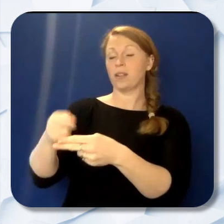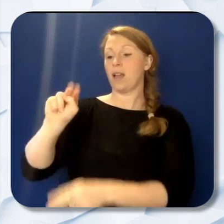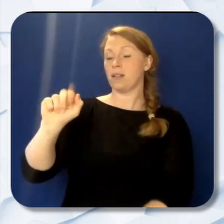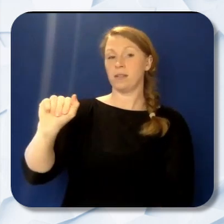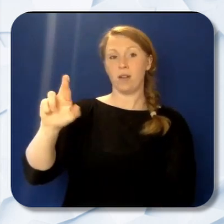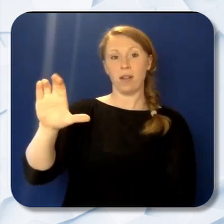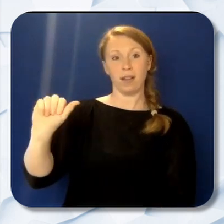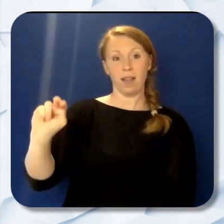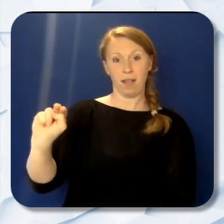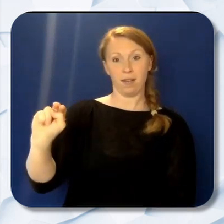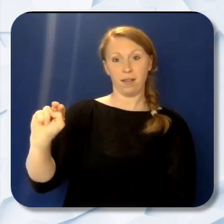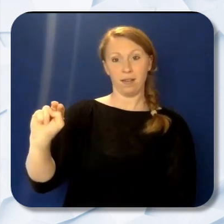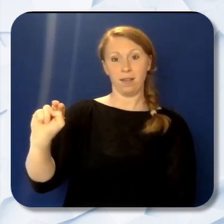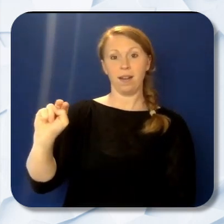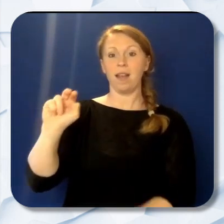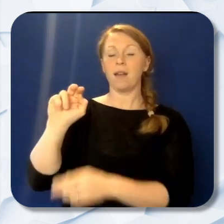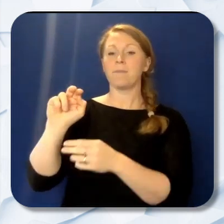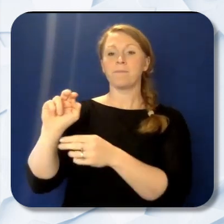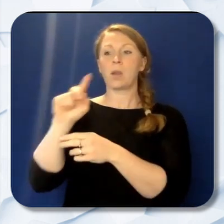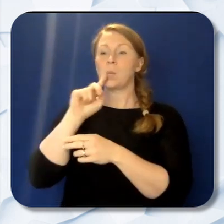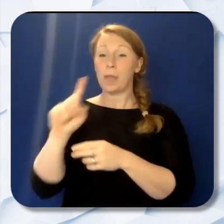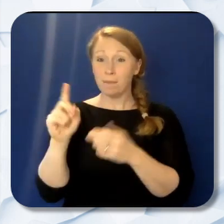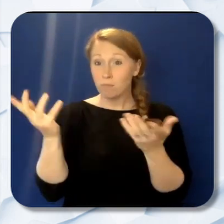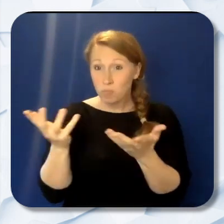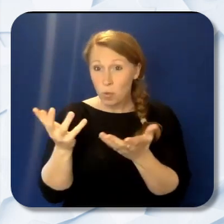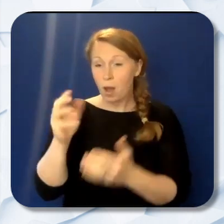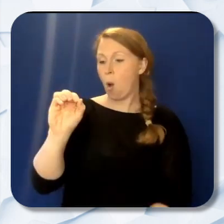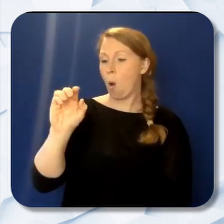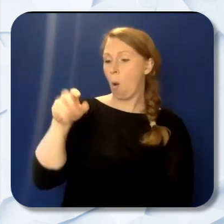are known as opioid antagonists. These drugs bind to the opioid receptor in the brain,